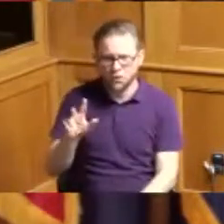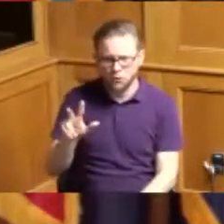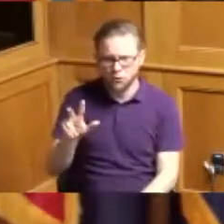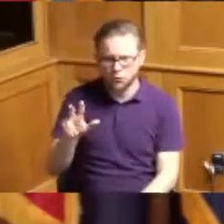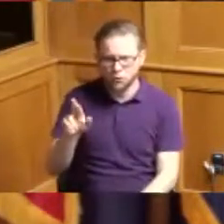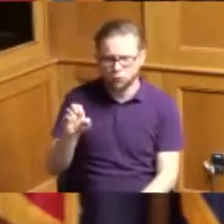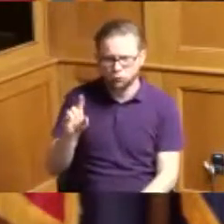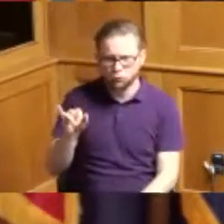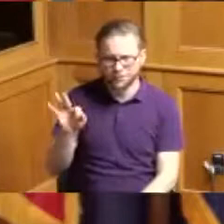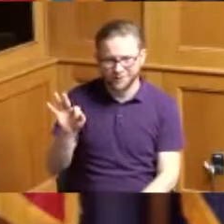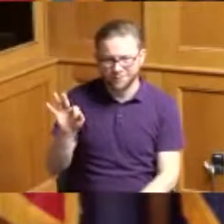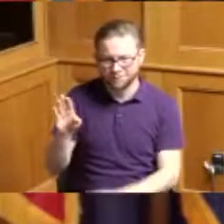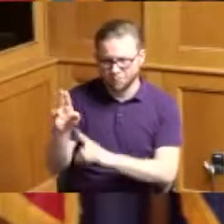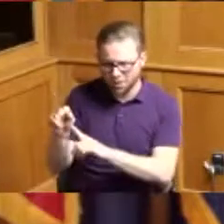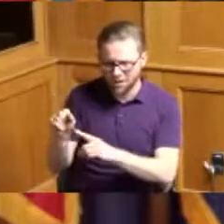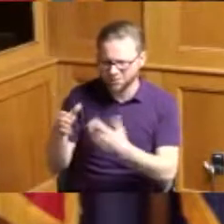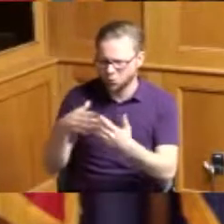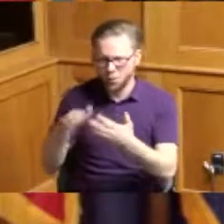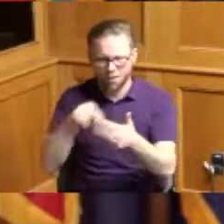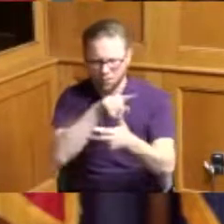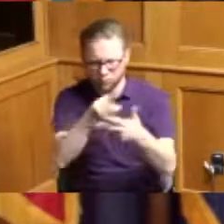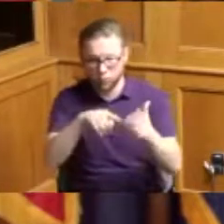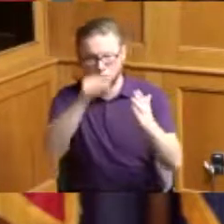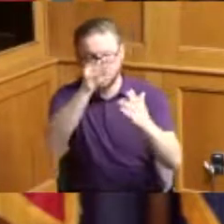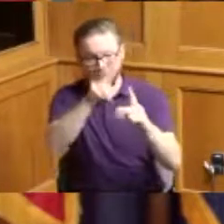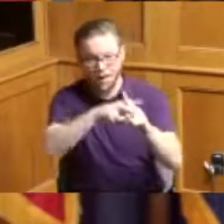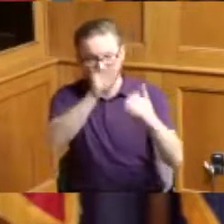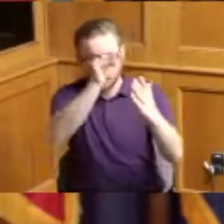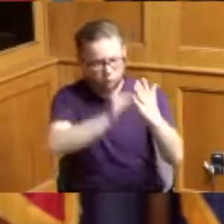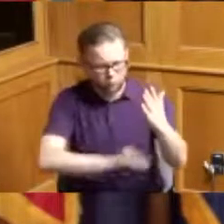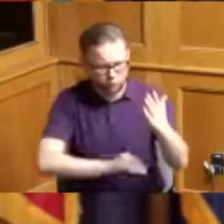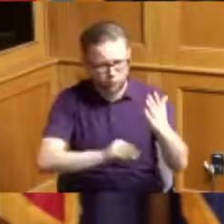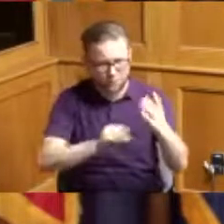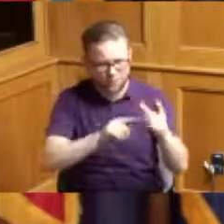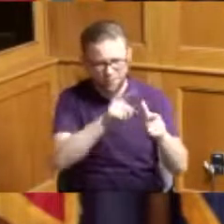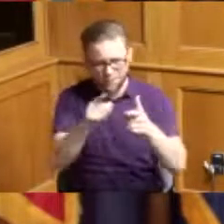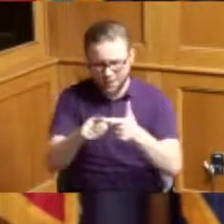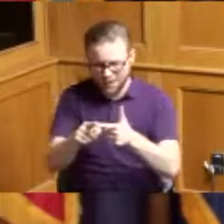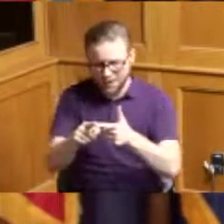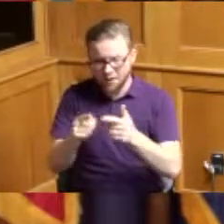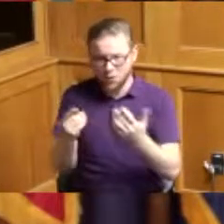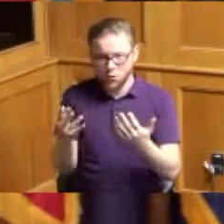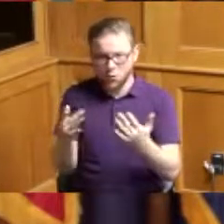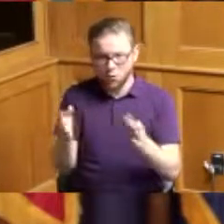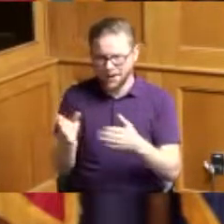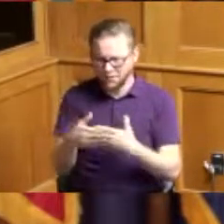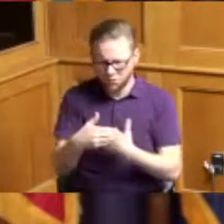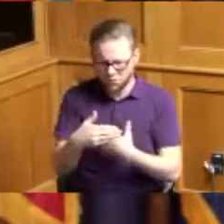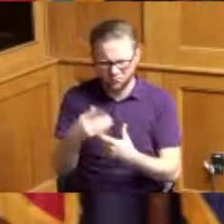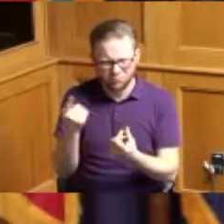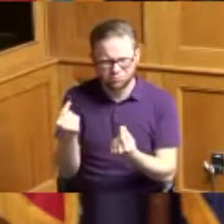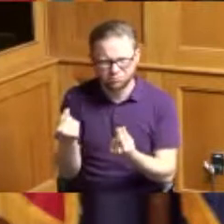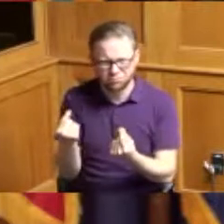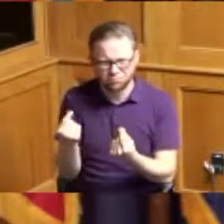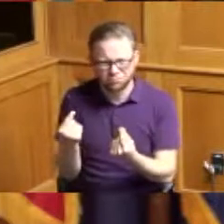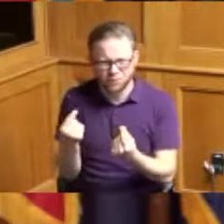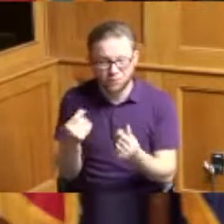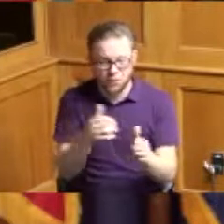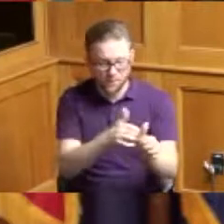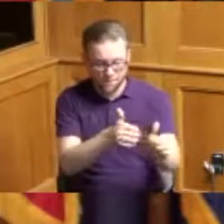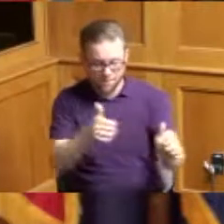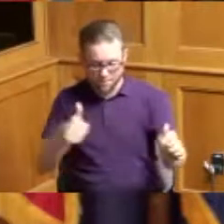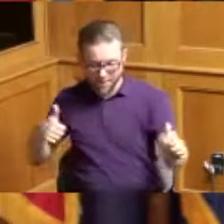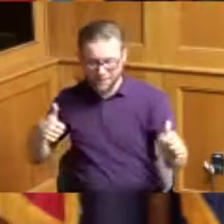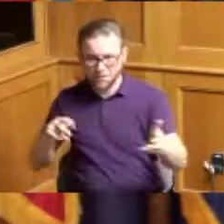then what is the waiting room because for me backlog is from beginning to you off our books